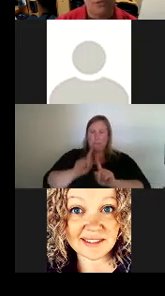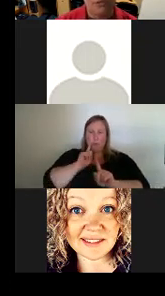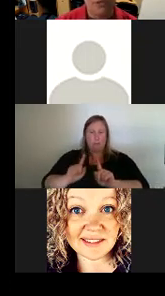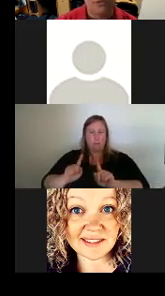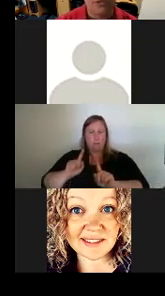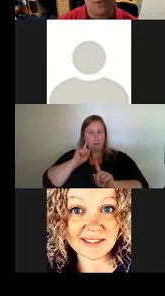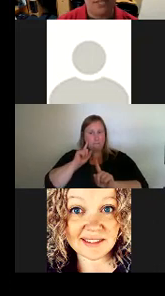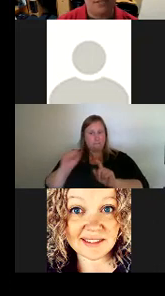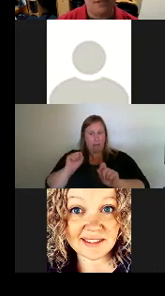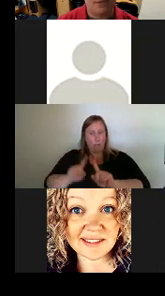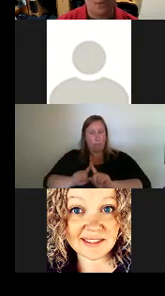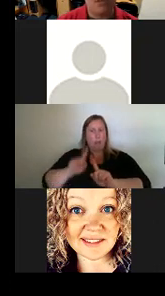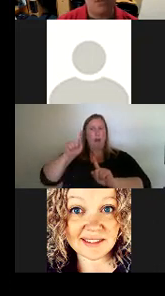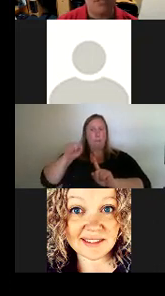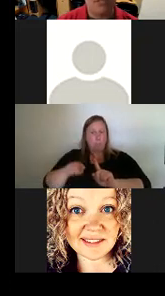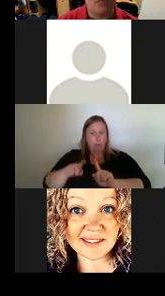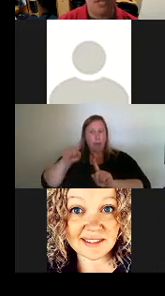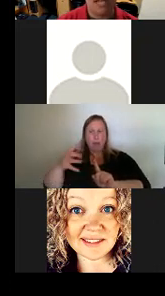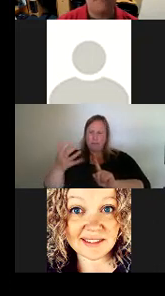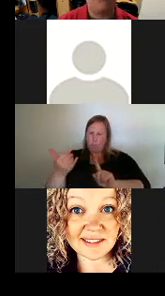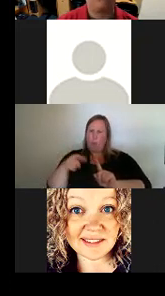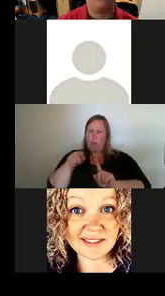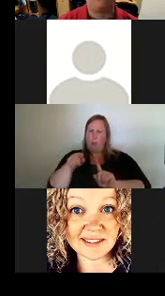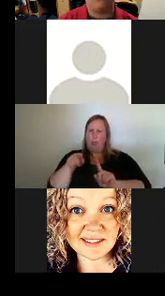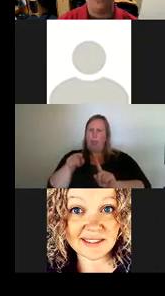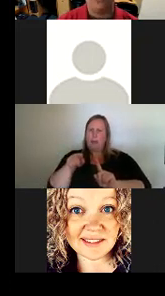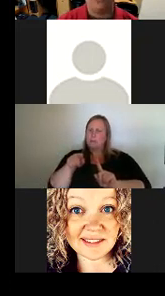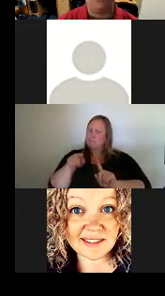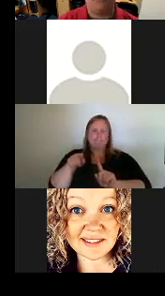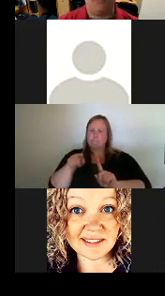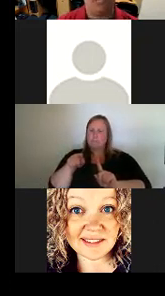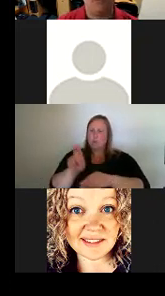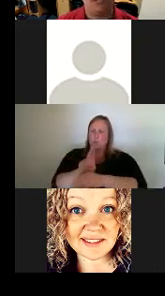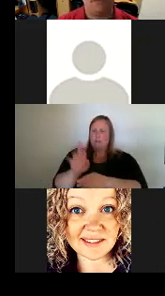READERS OR A.T. SOFTWARE, THEY WANT THEM TO WORK AS FUNCTION KEYS TO PERFORM KEYBOARD COMMANDS